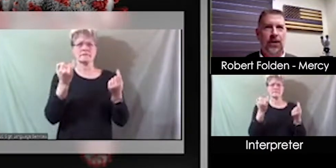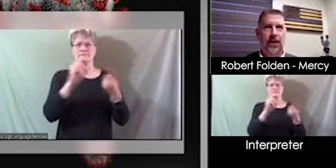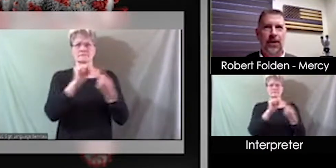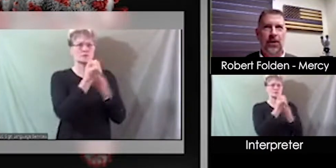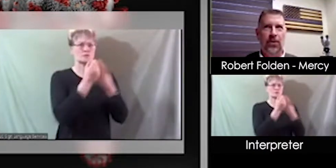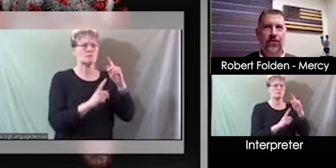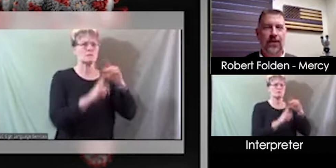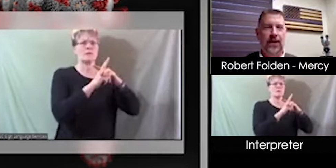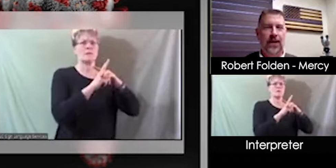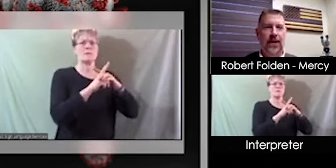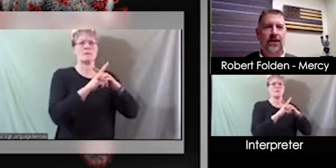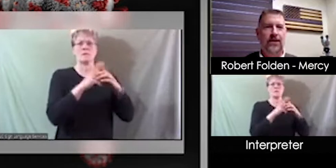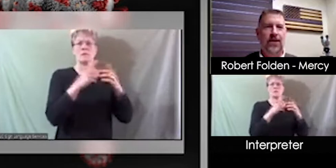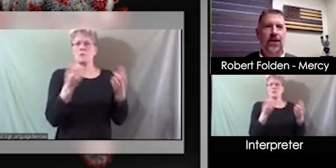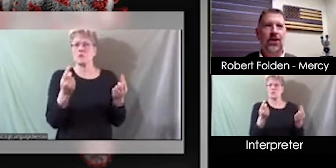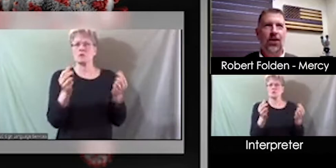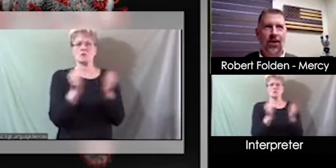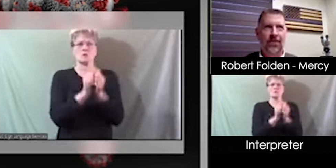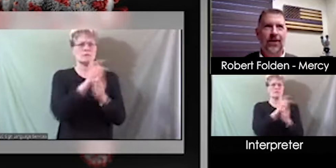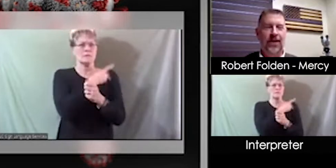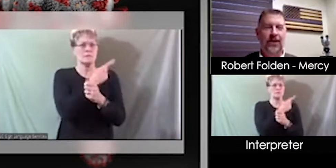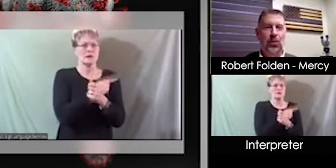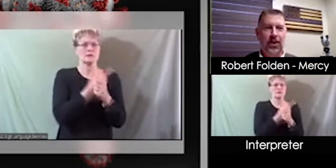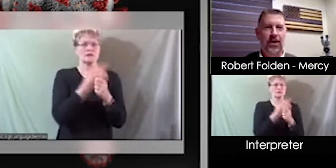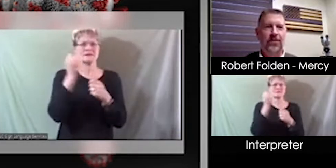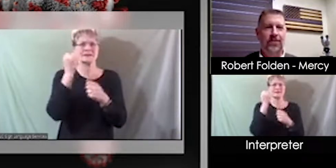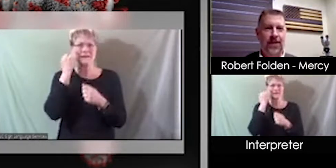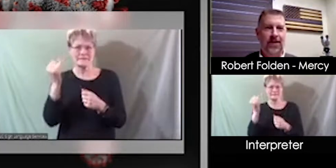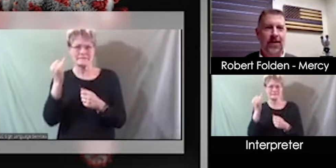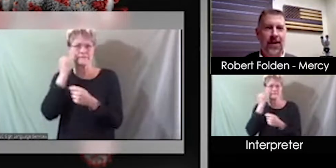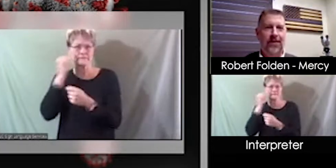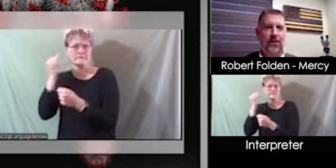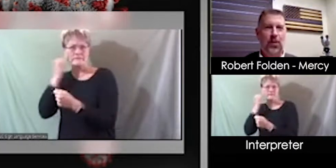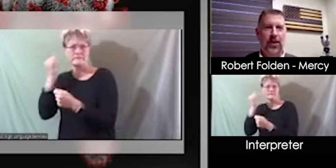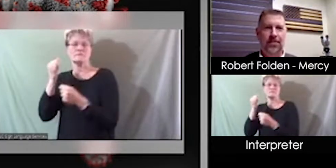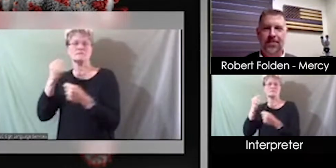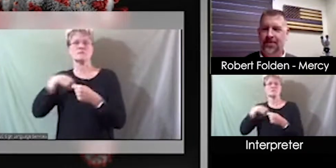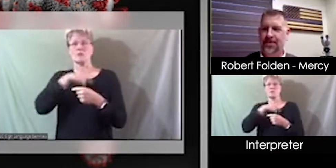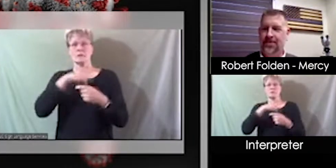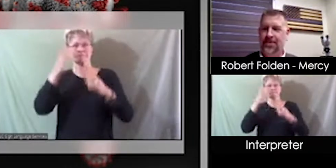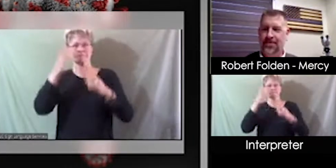I think we're feeling as confident as one could feel at this point.